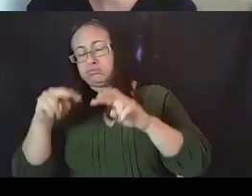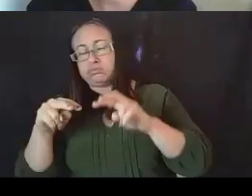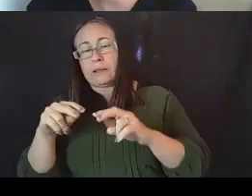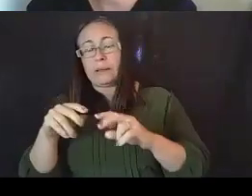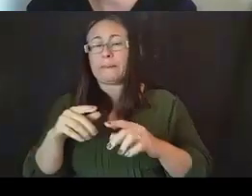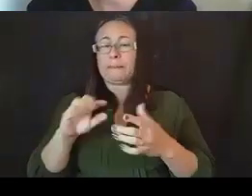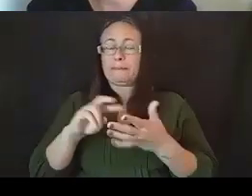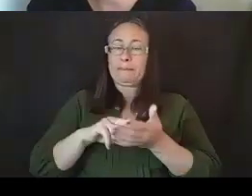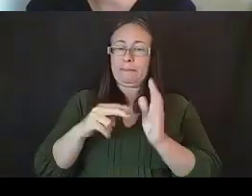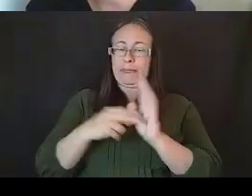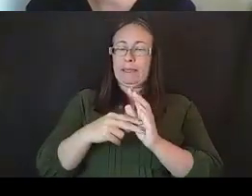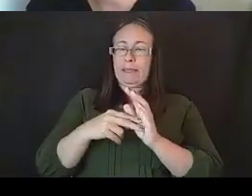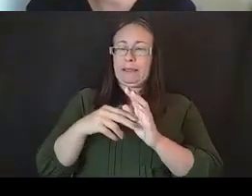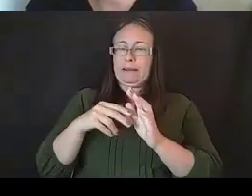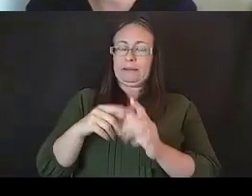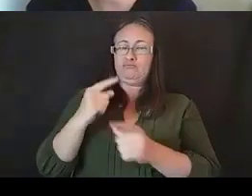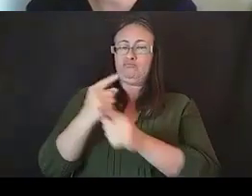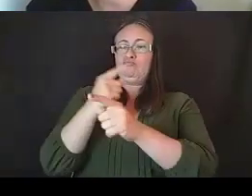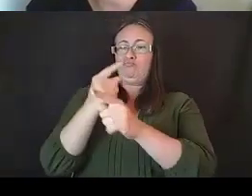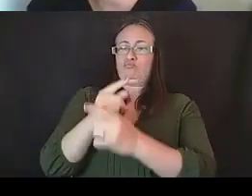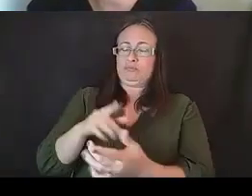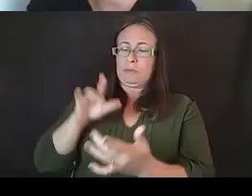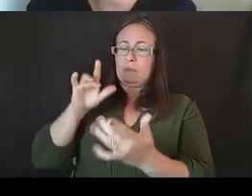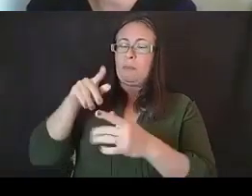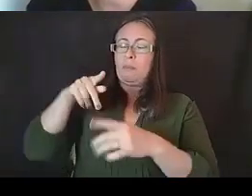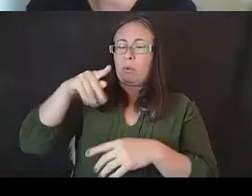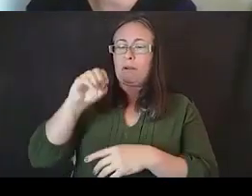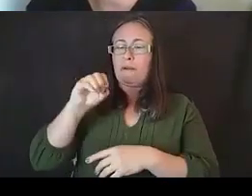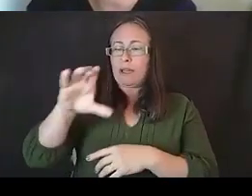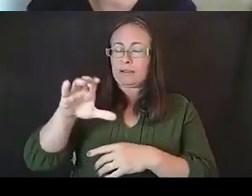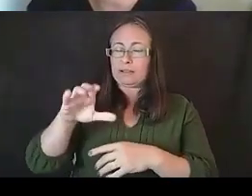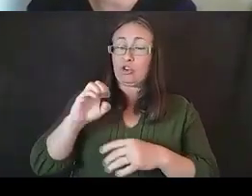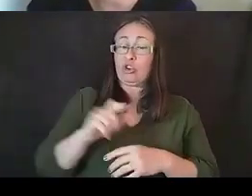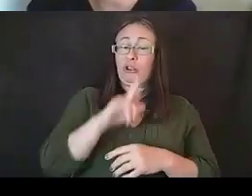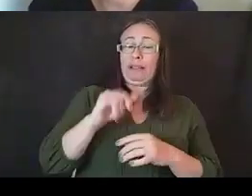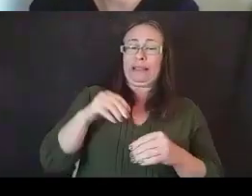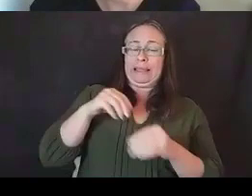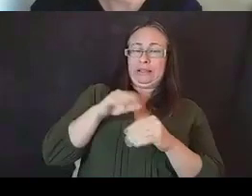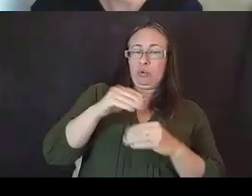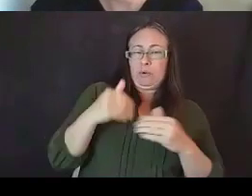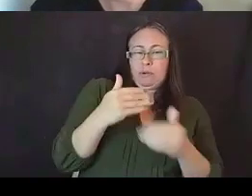to discuss your research ideas early on in the process while you're beginning to work on your application.